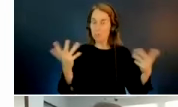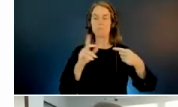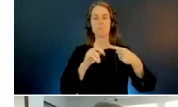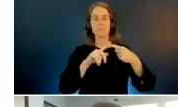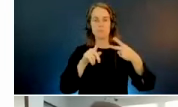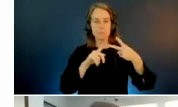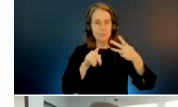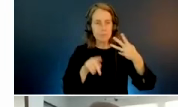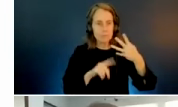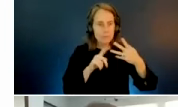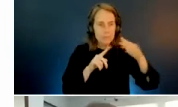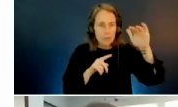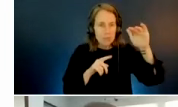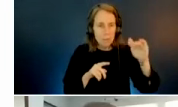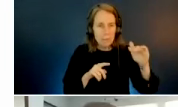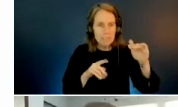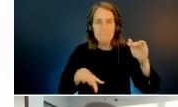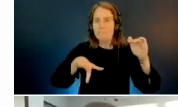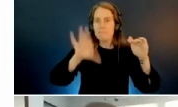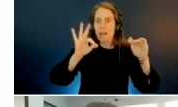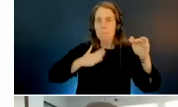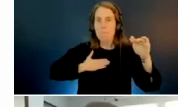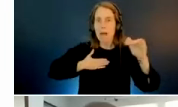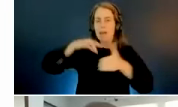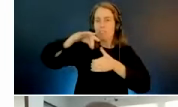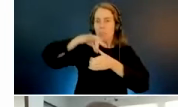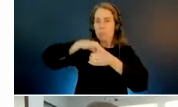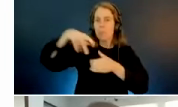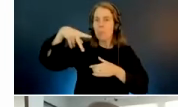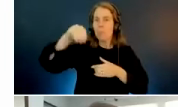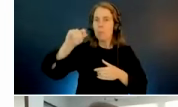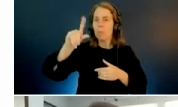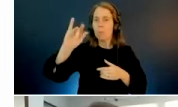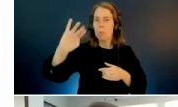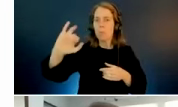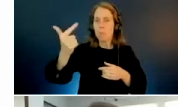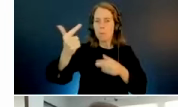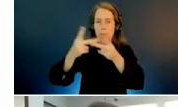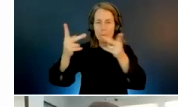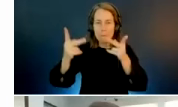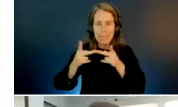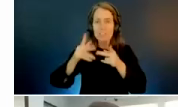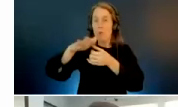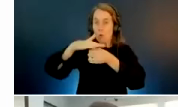down but find my polling place and that'll tell you where your precinct is um and where you um